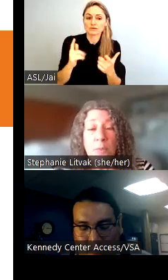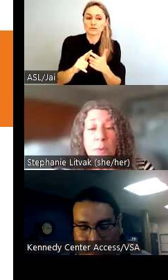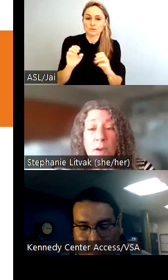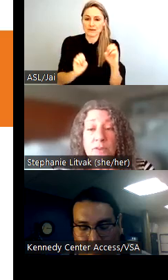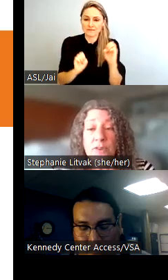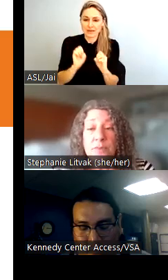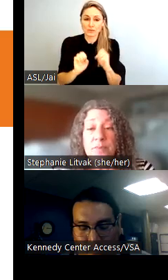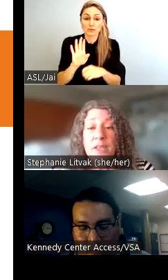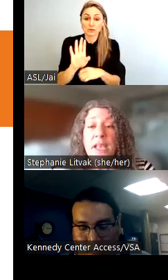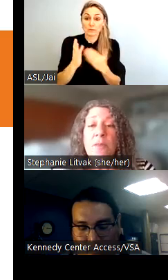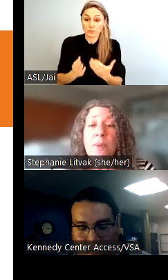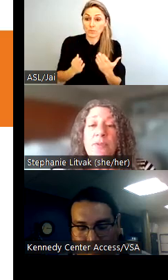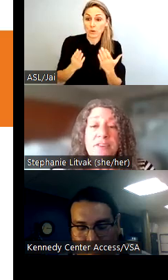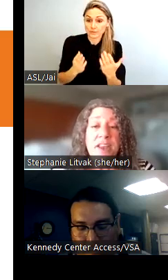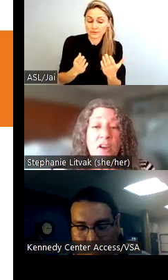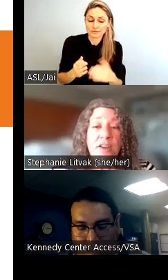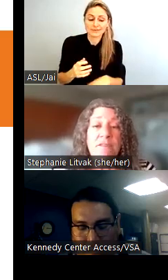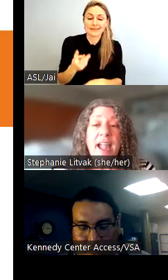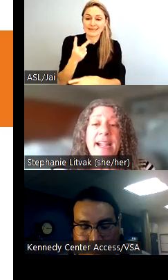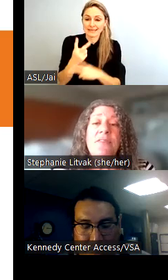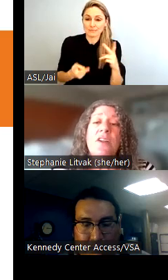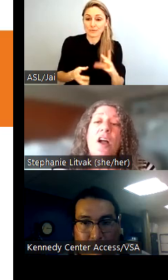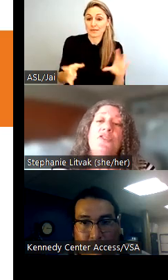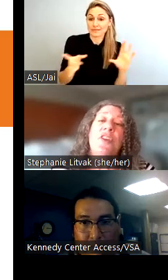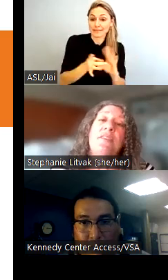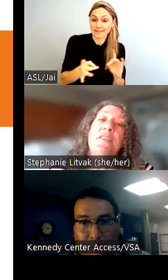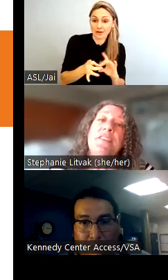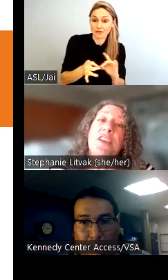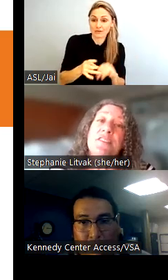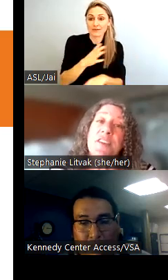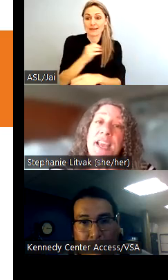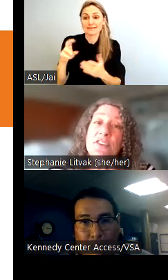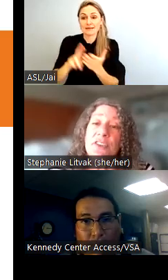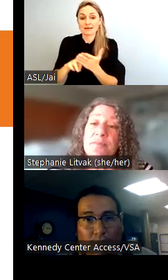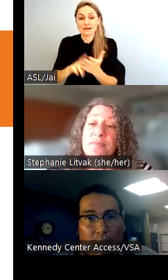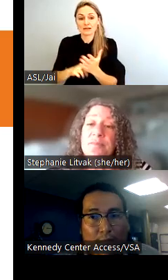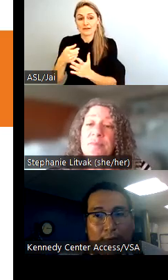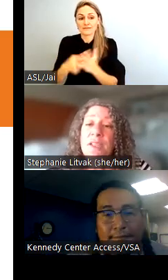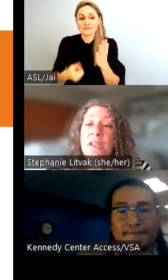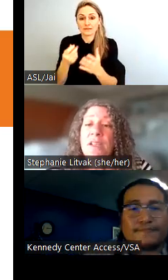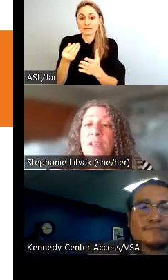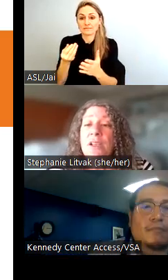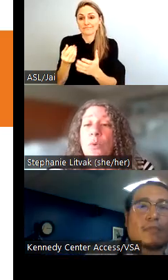your proposal in both the narrative and the contract fee justification.